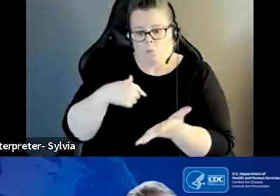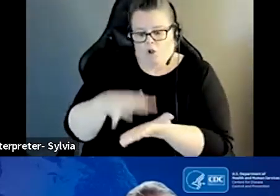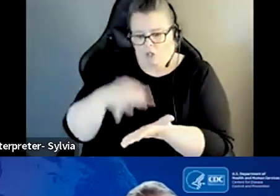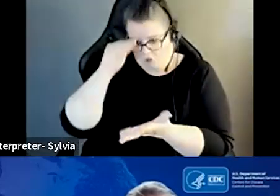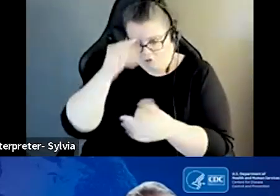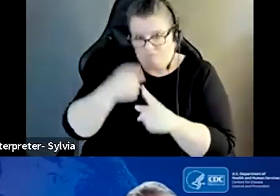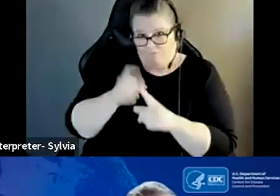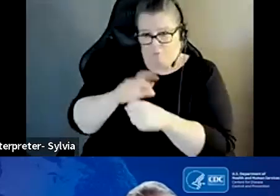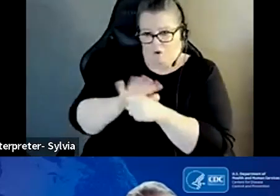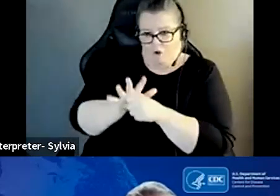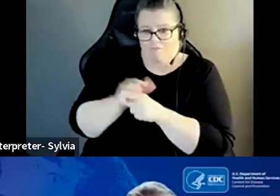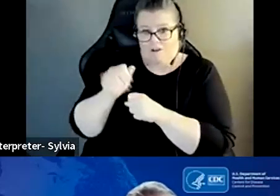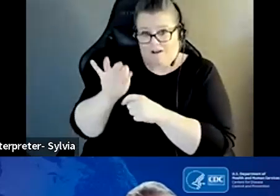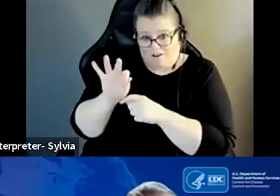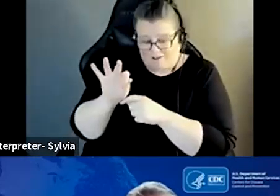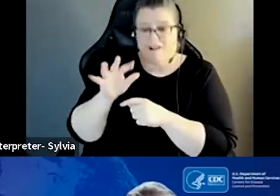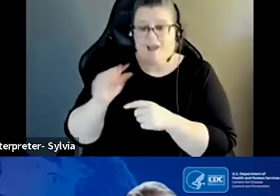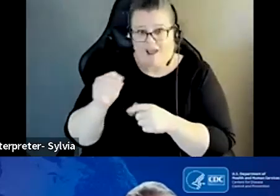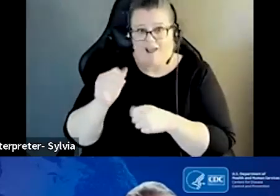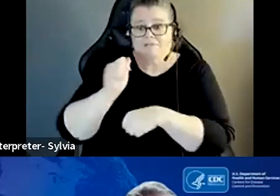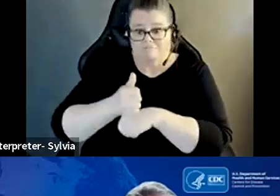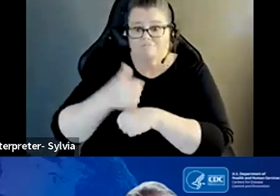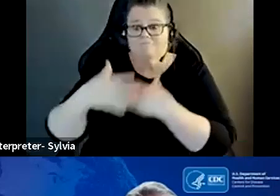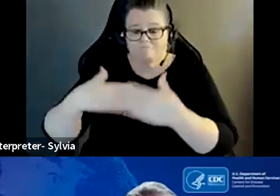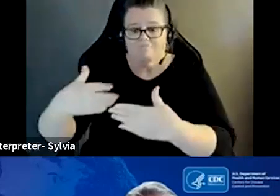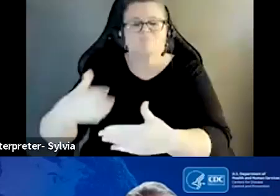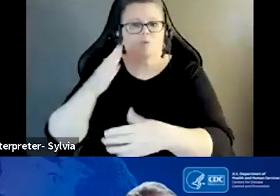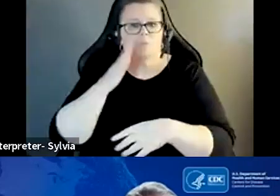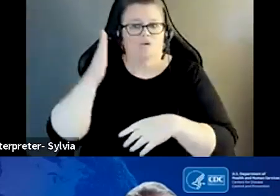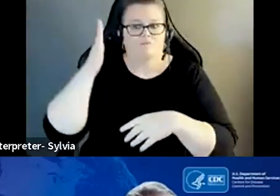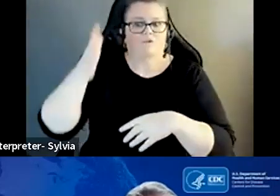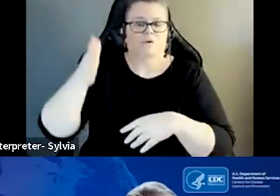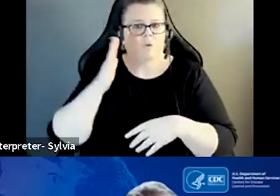for a successful future. Those investments include developing COVID-19 vaccine